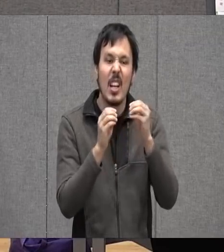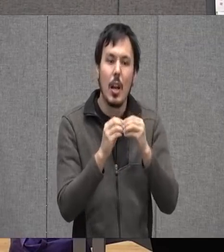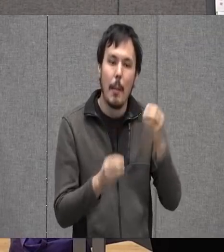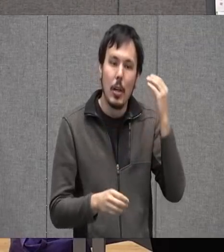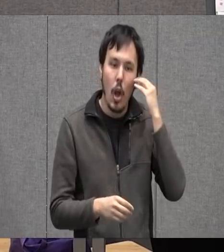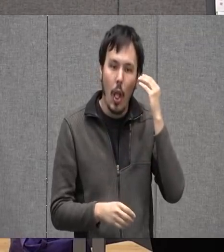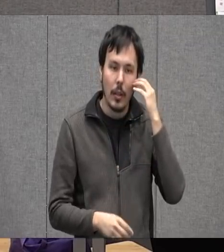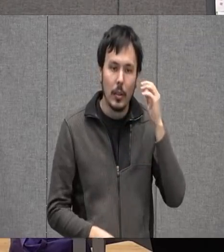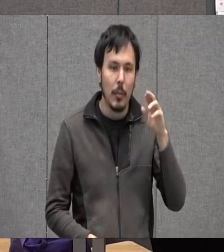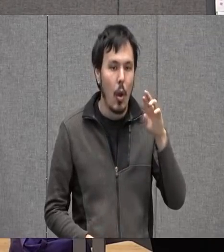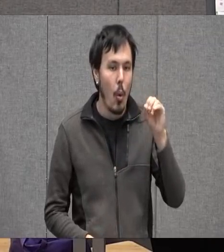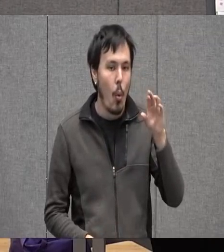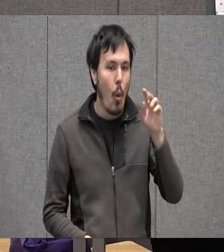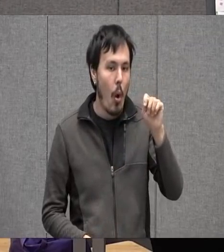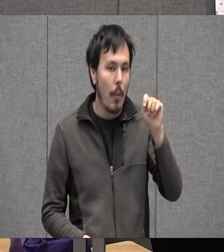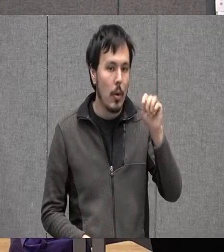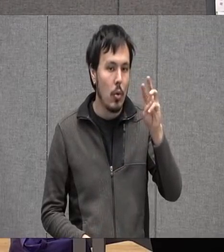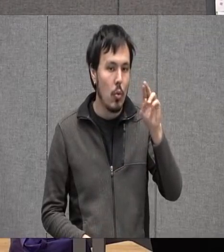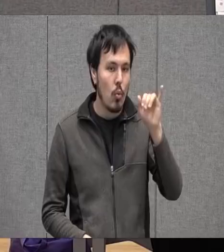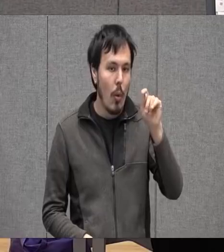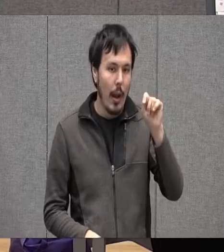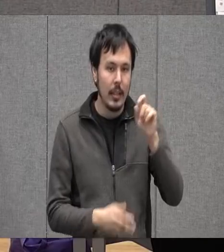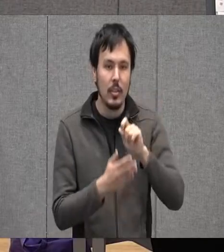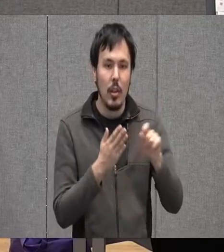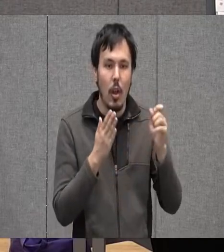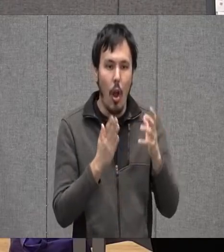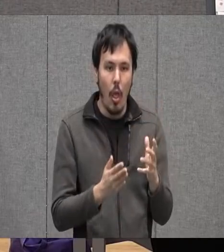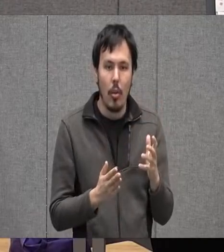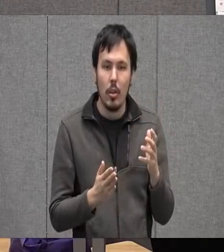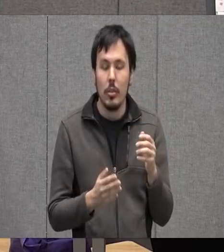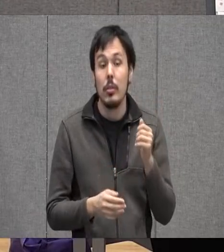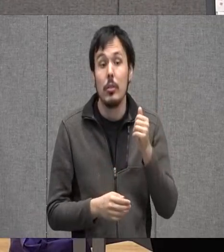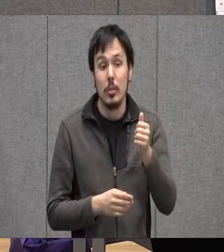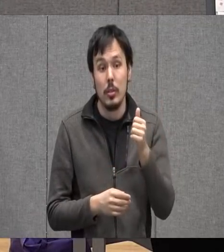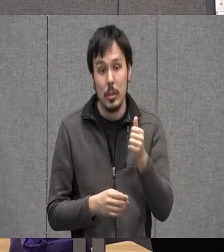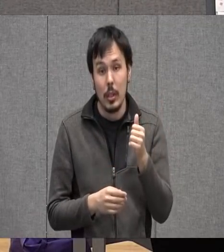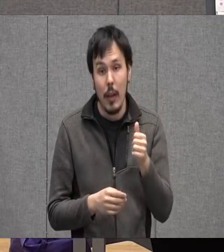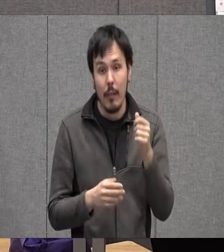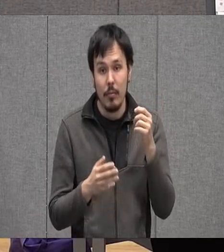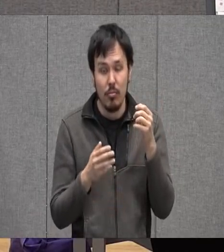If you're going to do this at home, you can write down whatever sequence you want to work with.